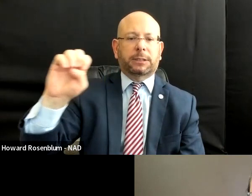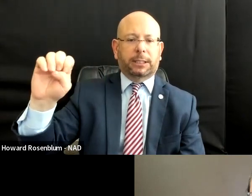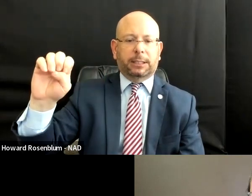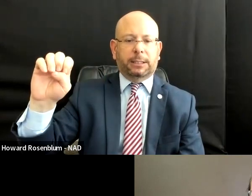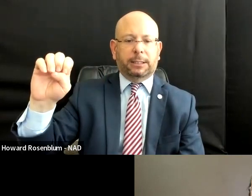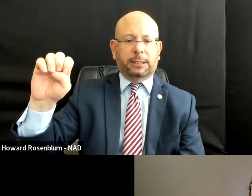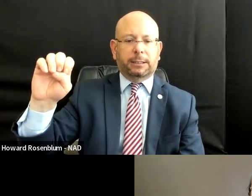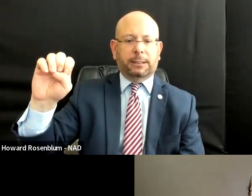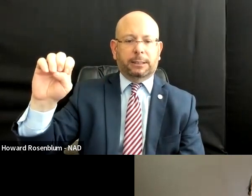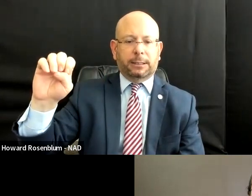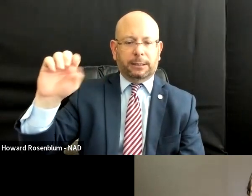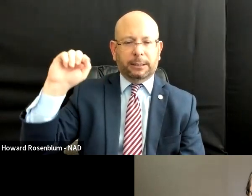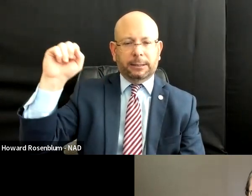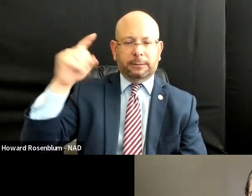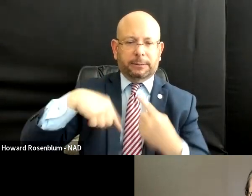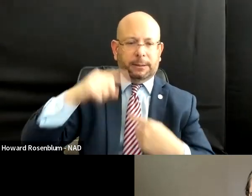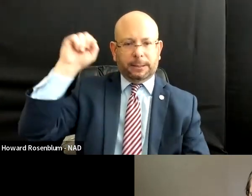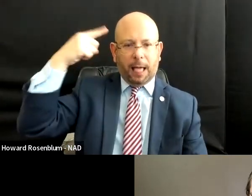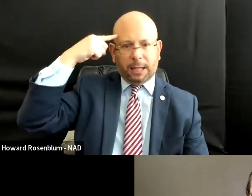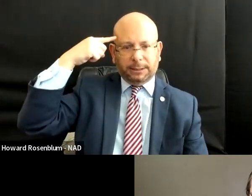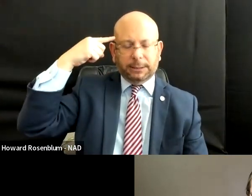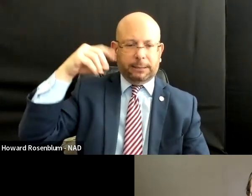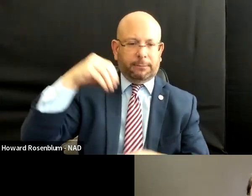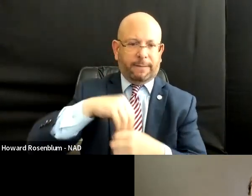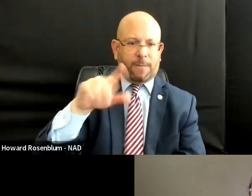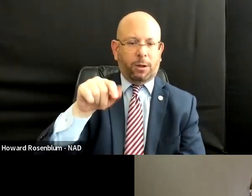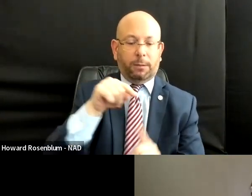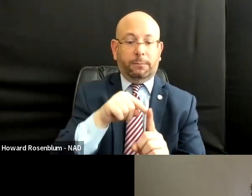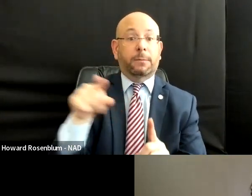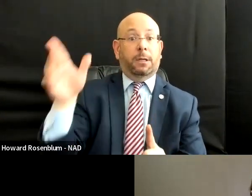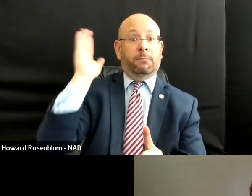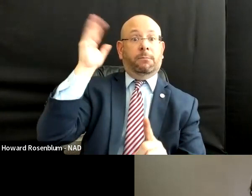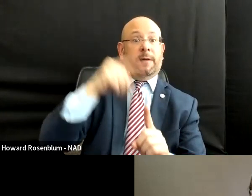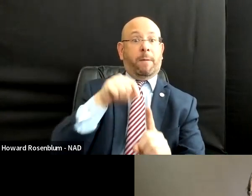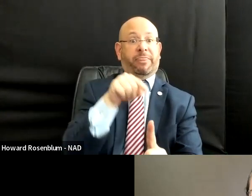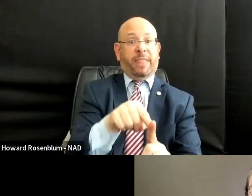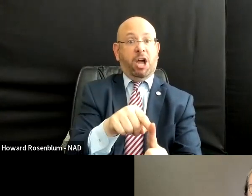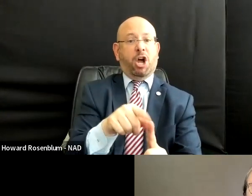an interpreter 20% of the time and we found out